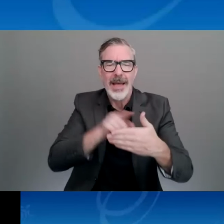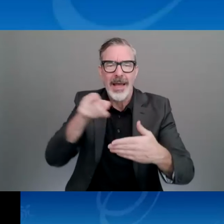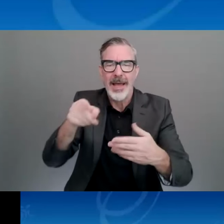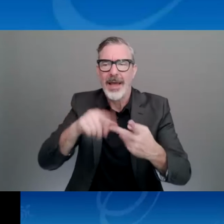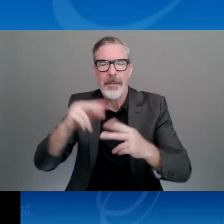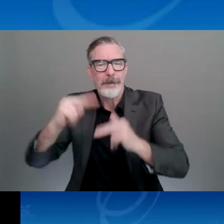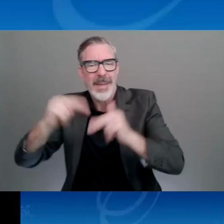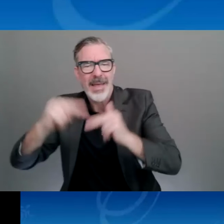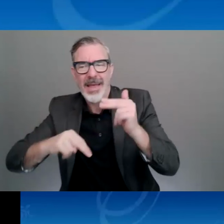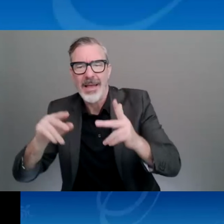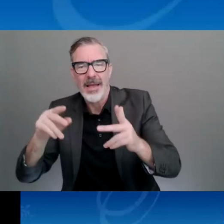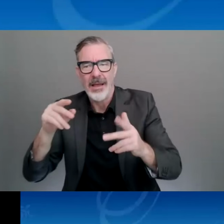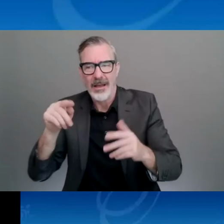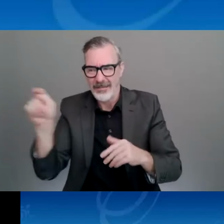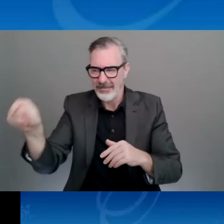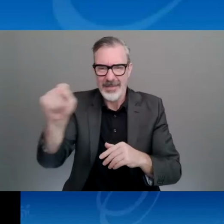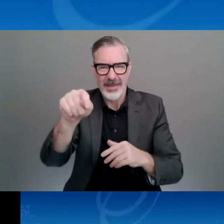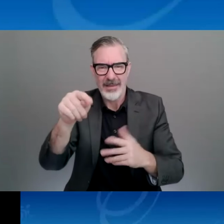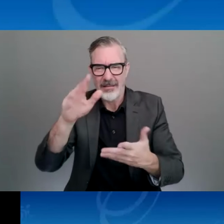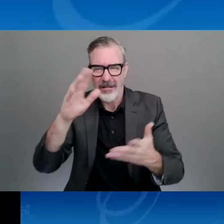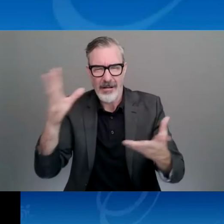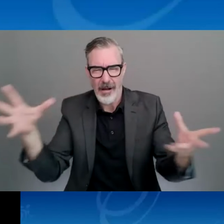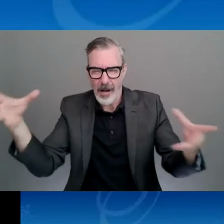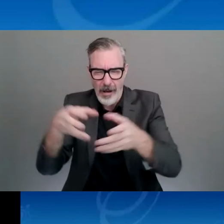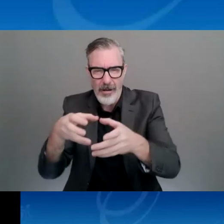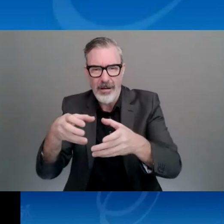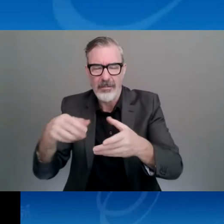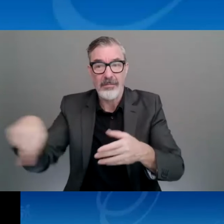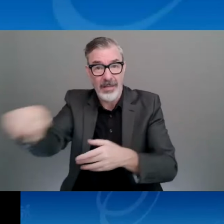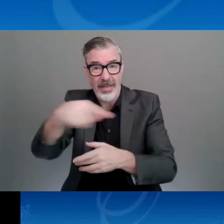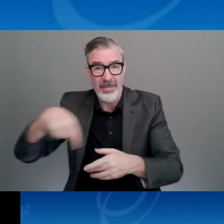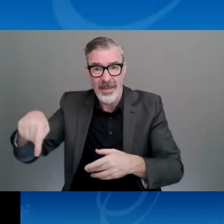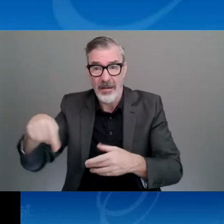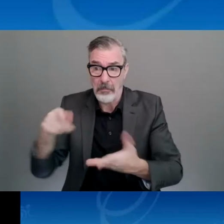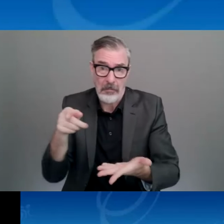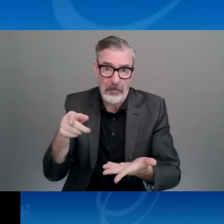involved with the creation of that room were most likely all non disabled people.